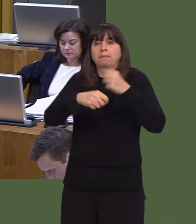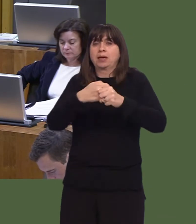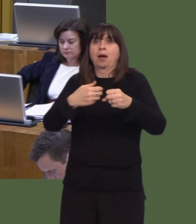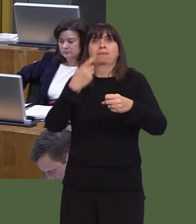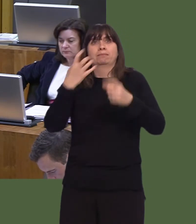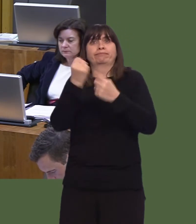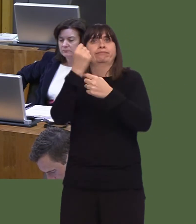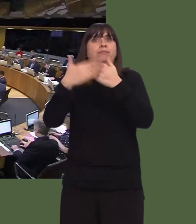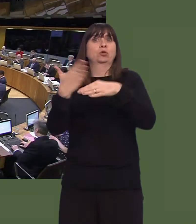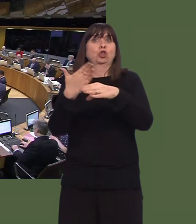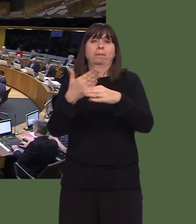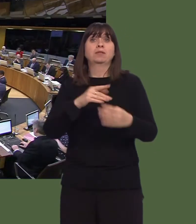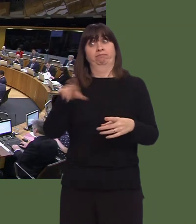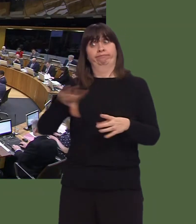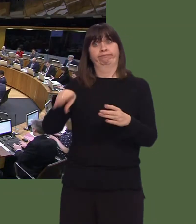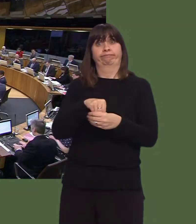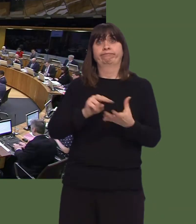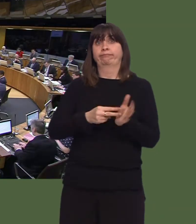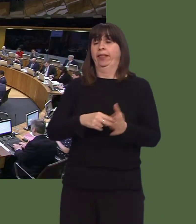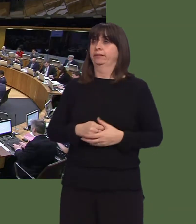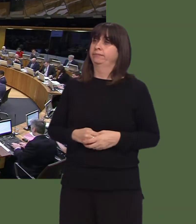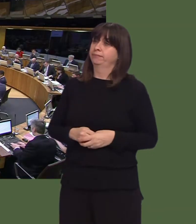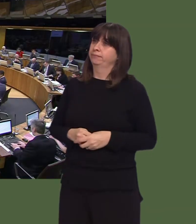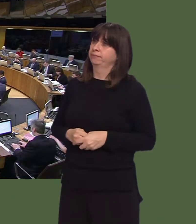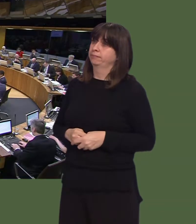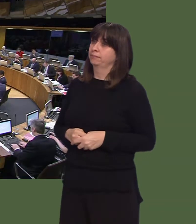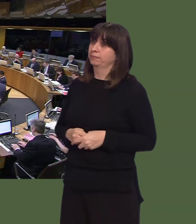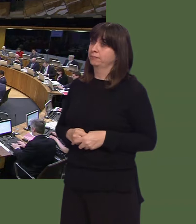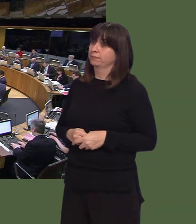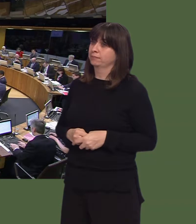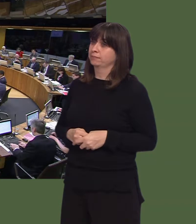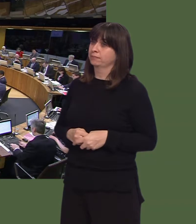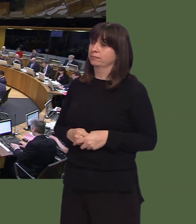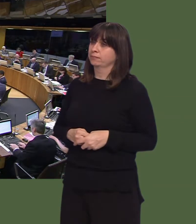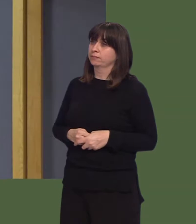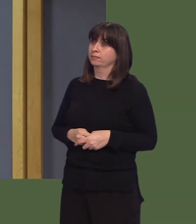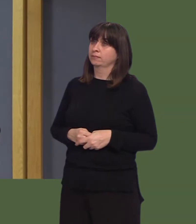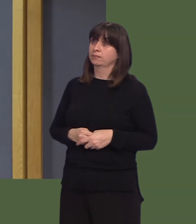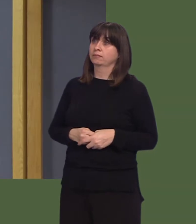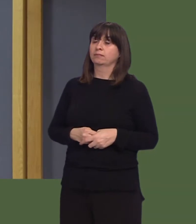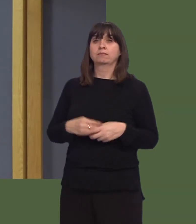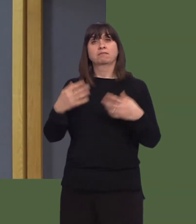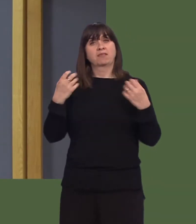Llyr Gruffydd AM: Of course, we have an ageing population, we have a rising retirement age,